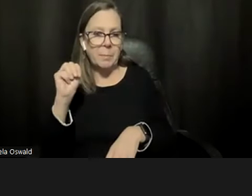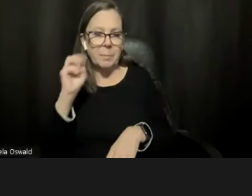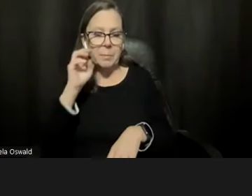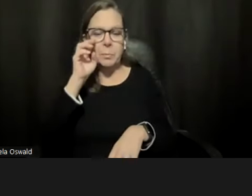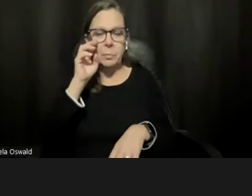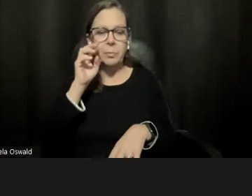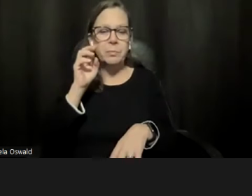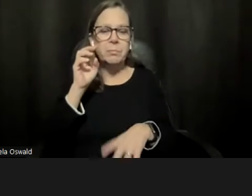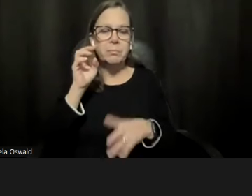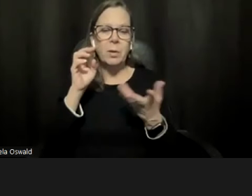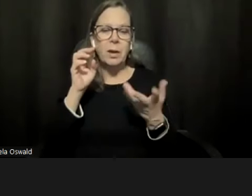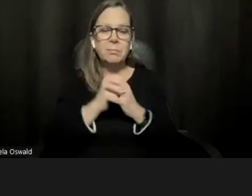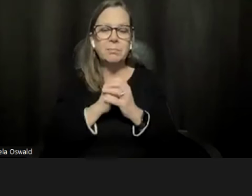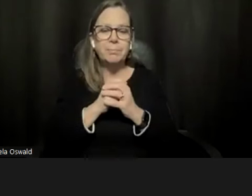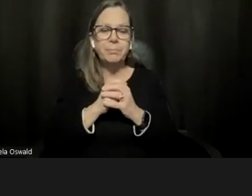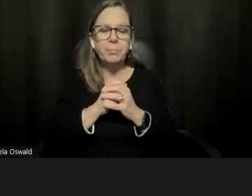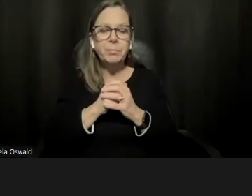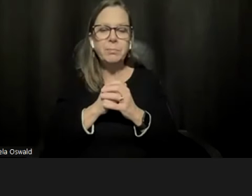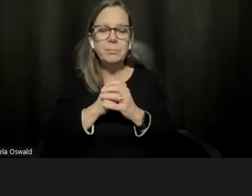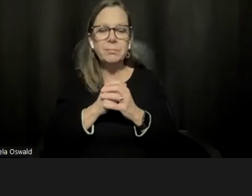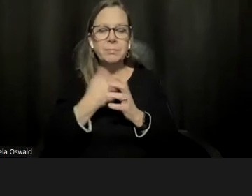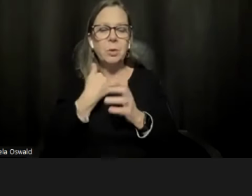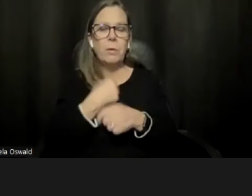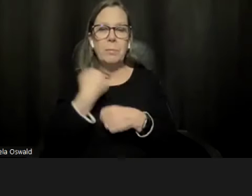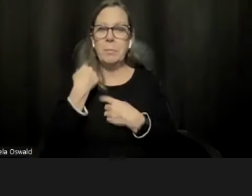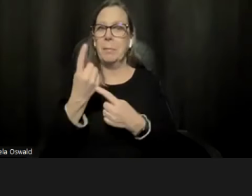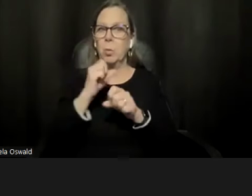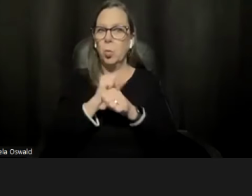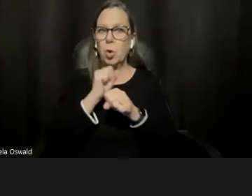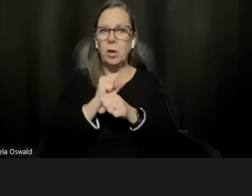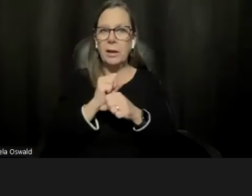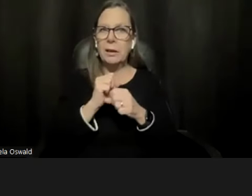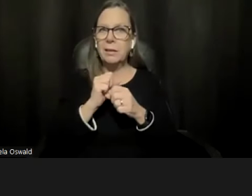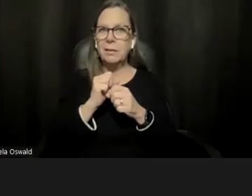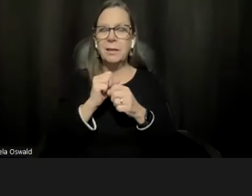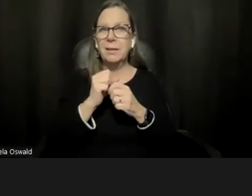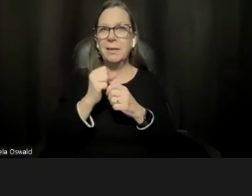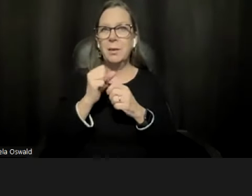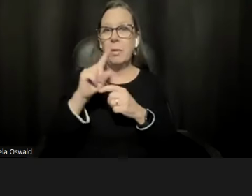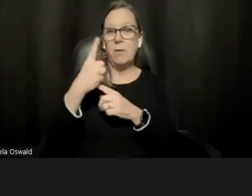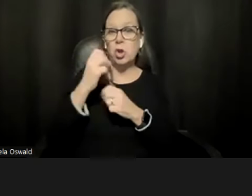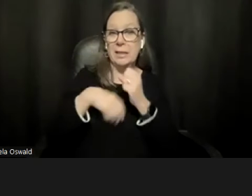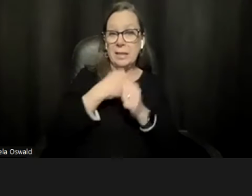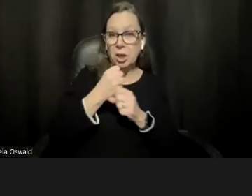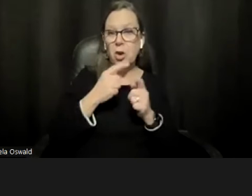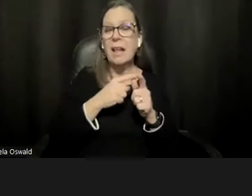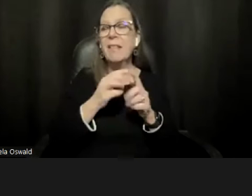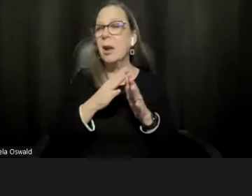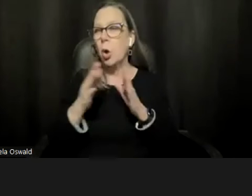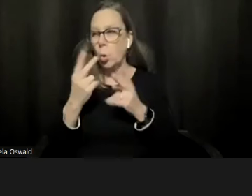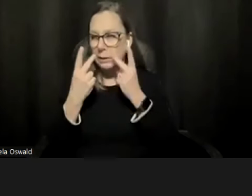We have been working through the past, first year, and made adjustments as needed.